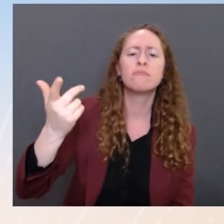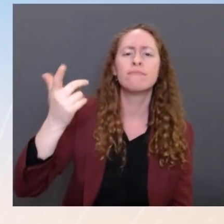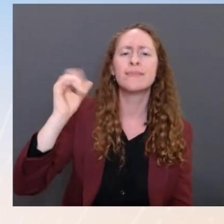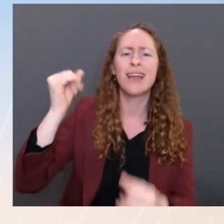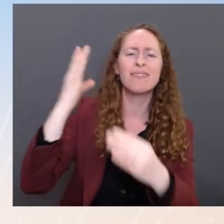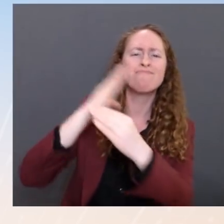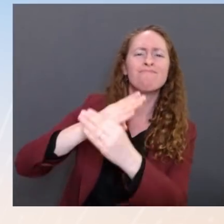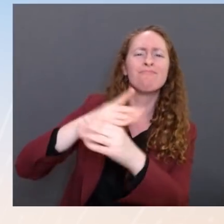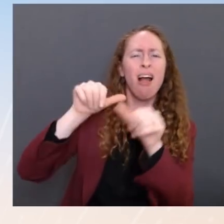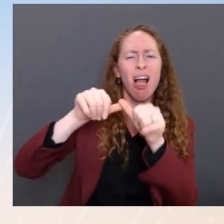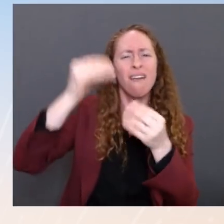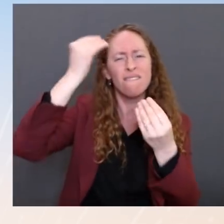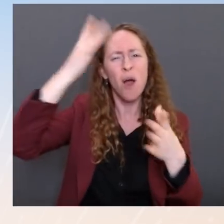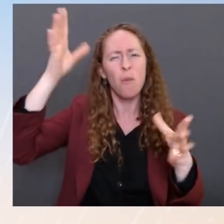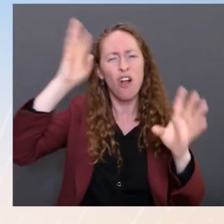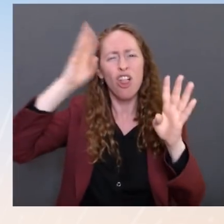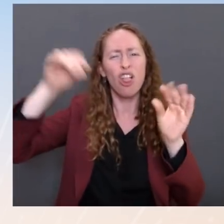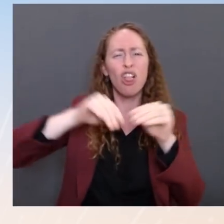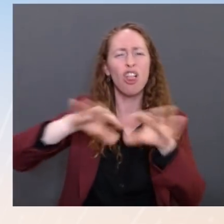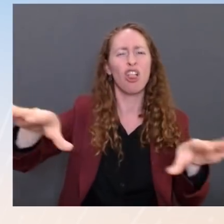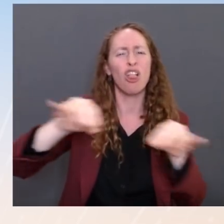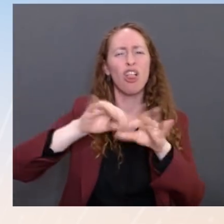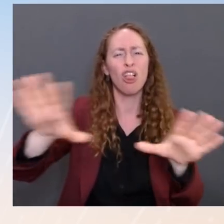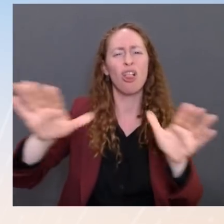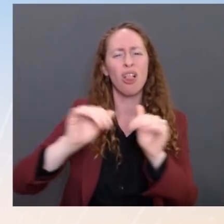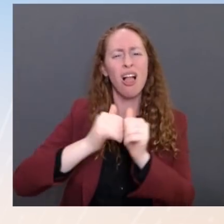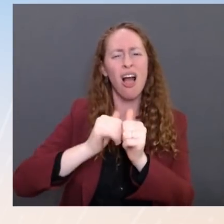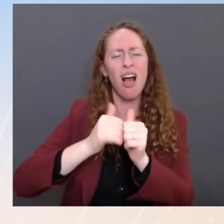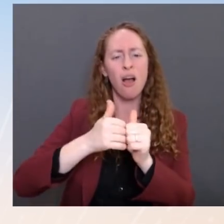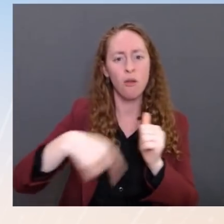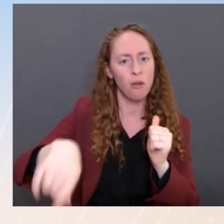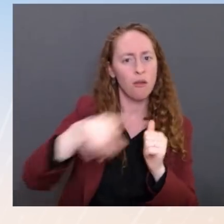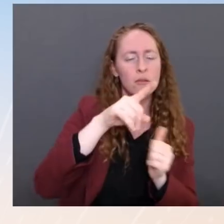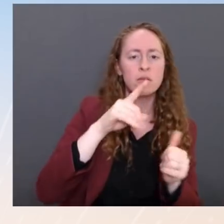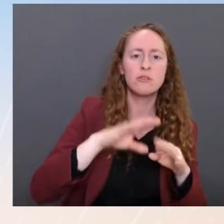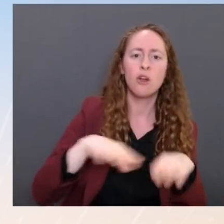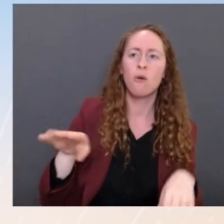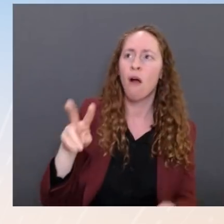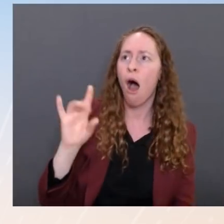and people that other kids listen to are good voices to provide accurate information.